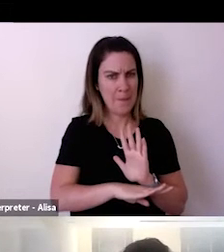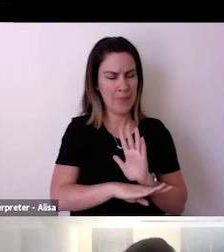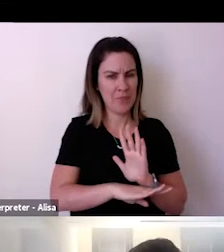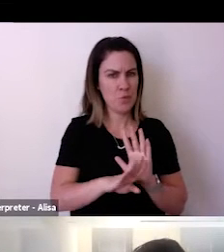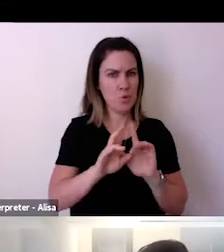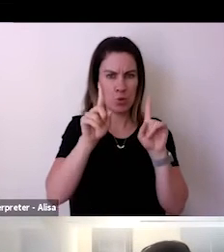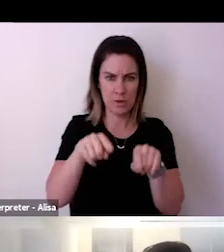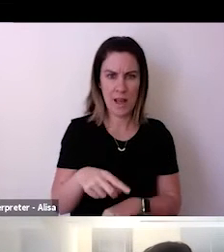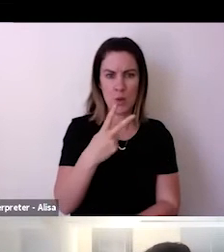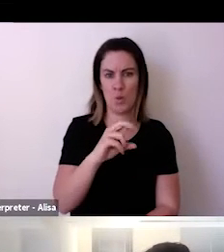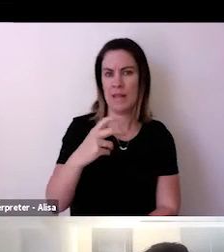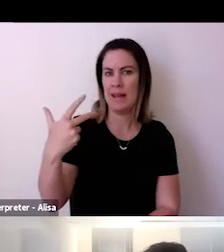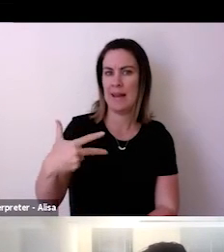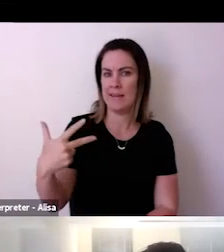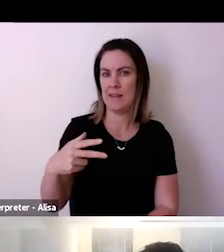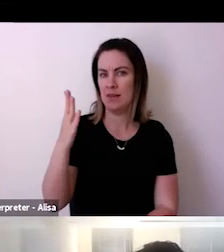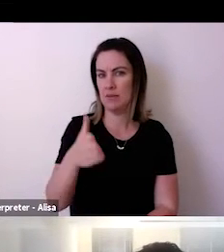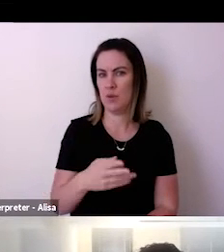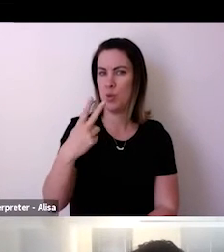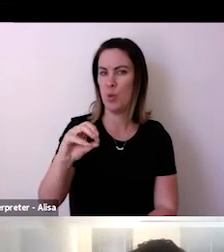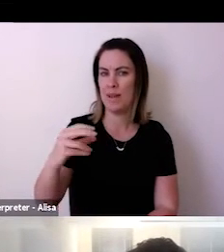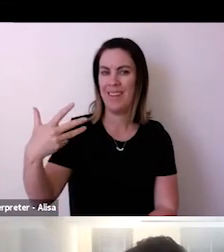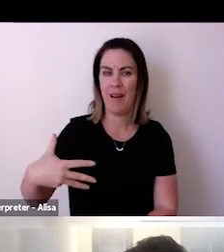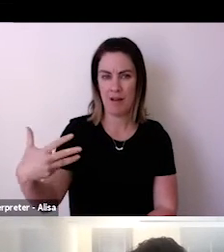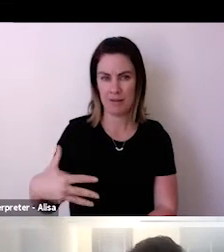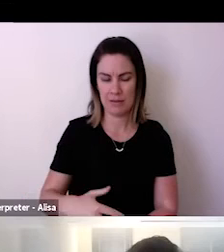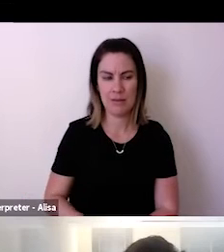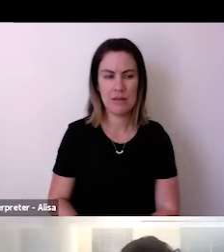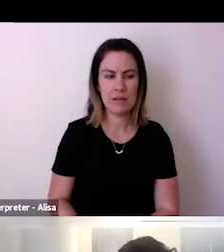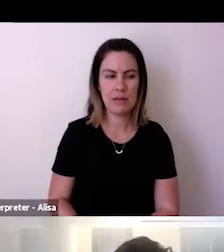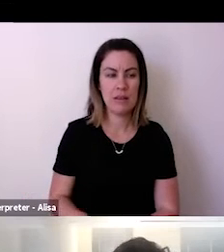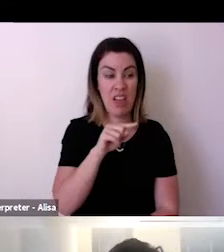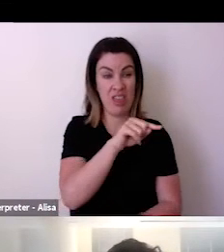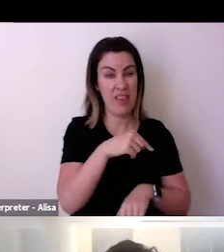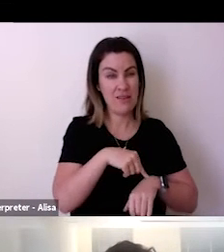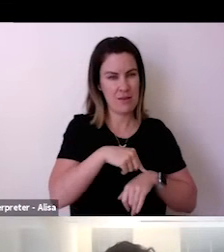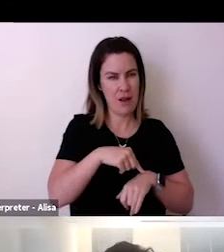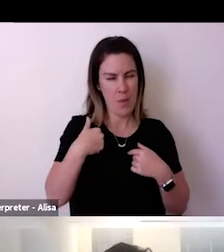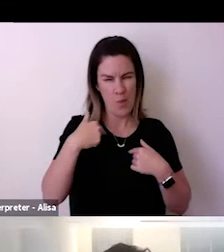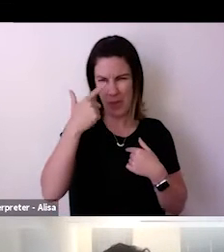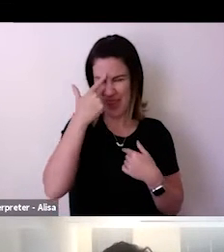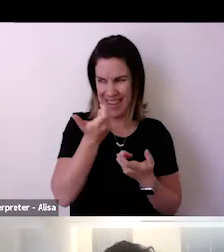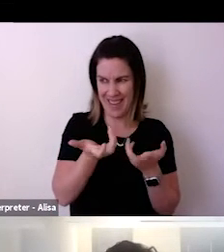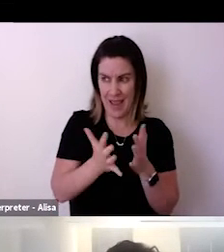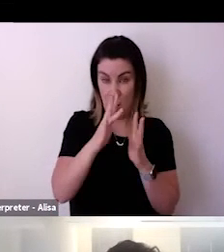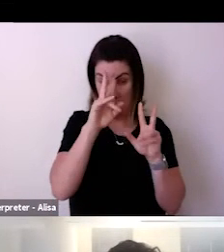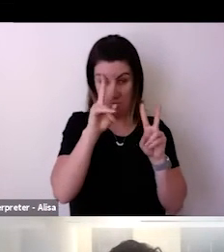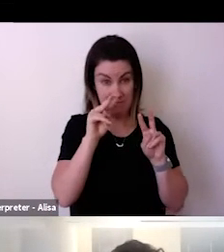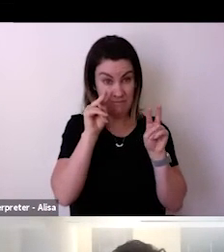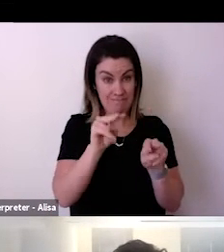At the time, our approach to thinking about curriculum in the bachelor of fine arts was